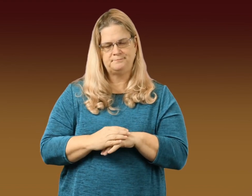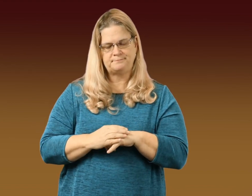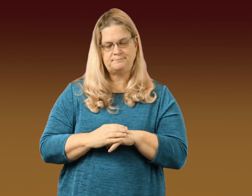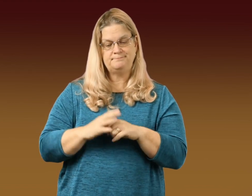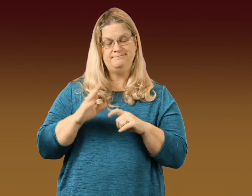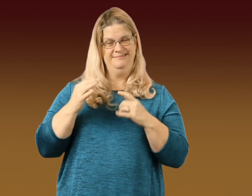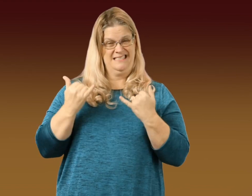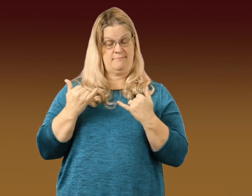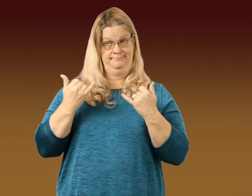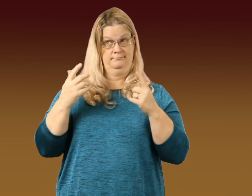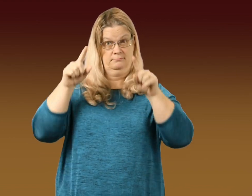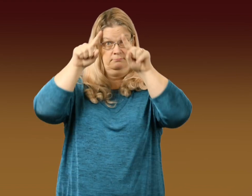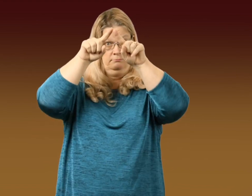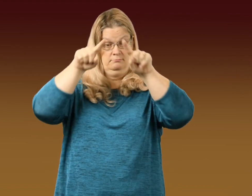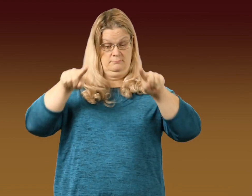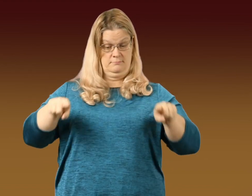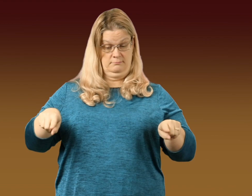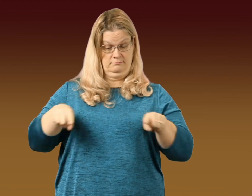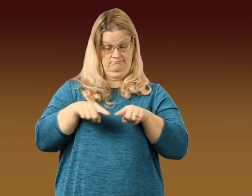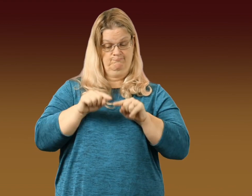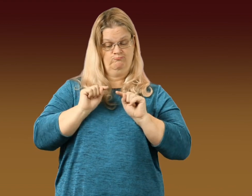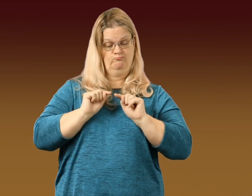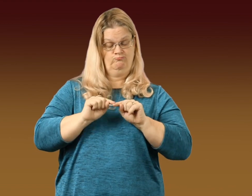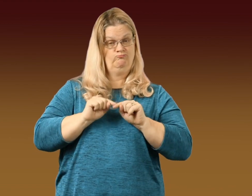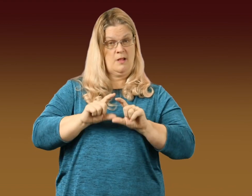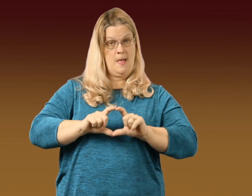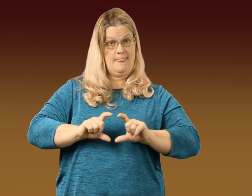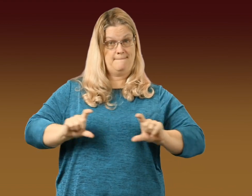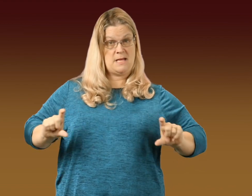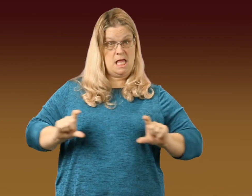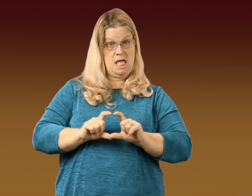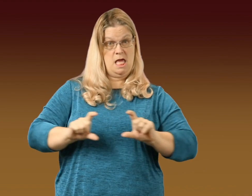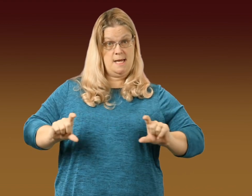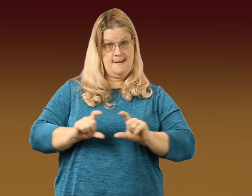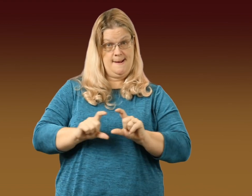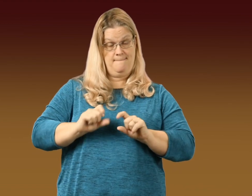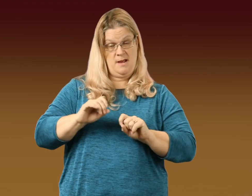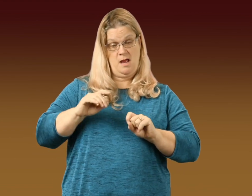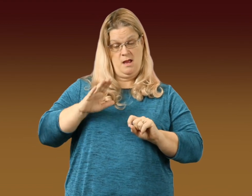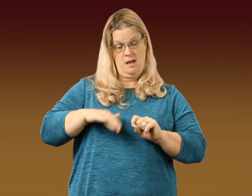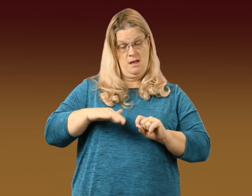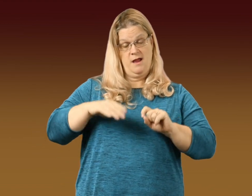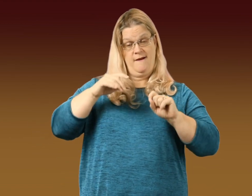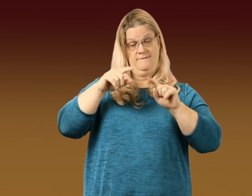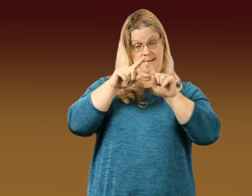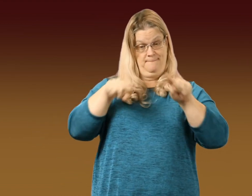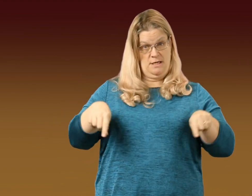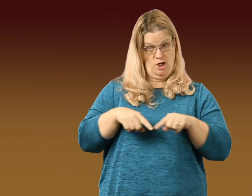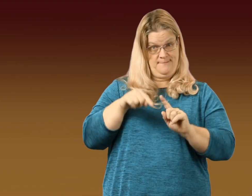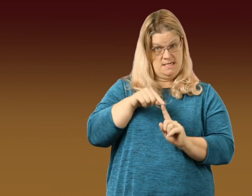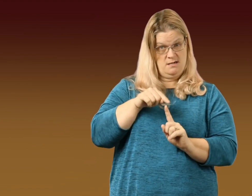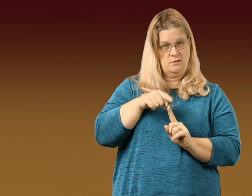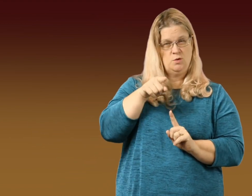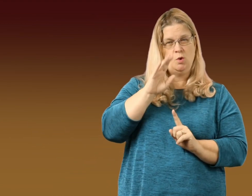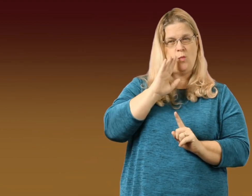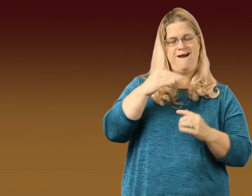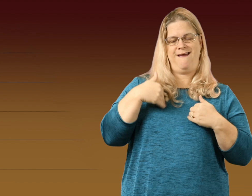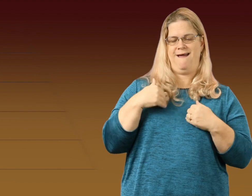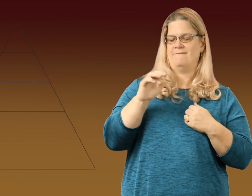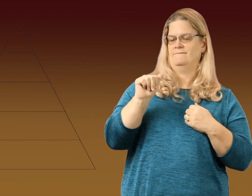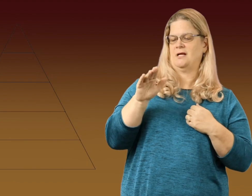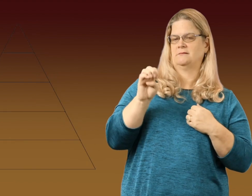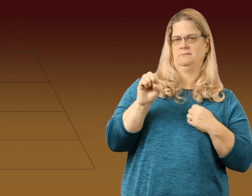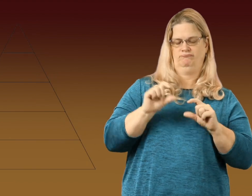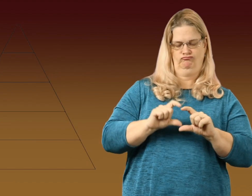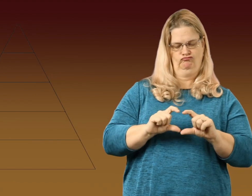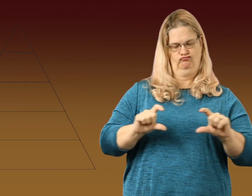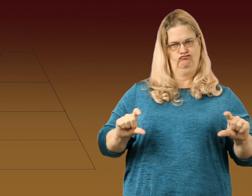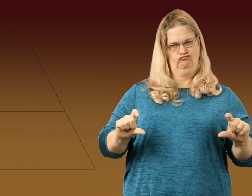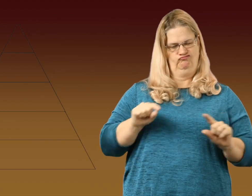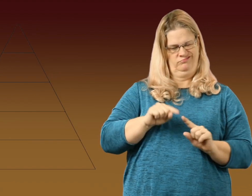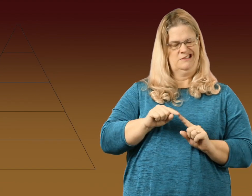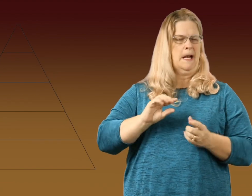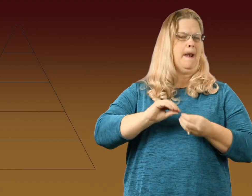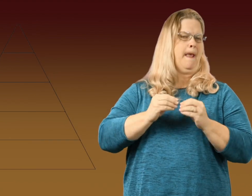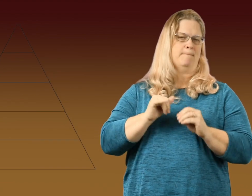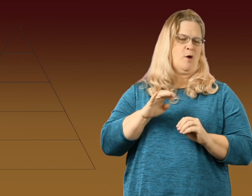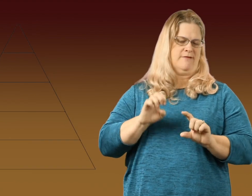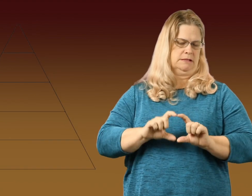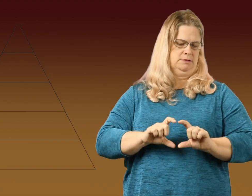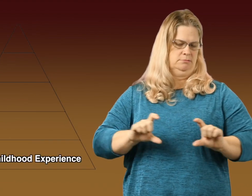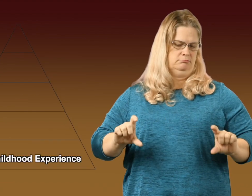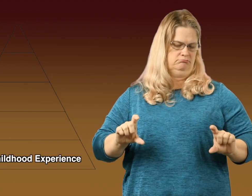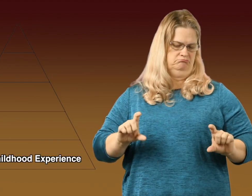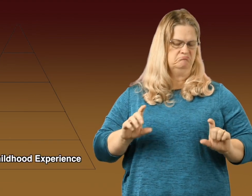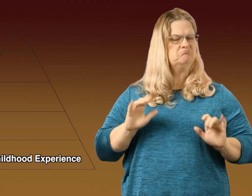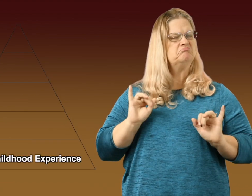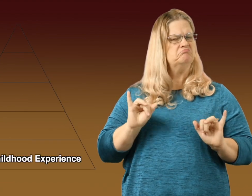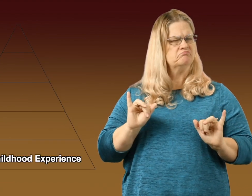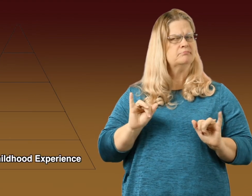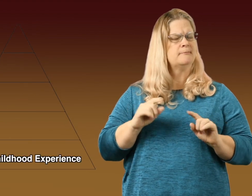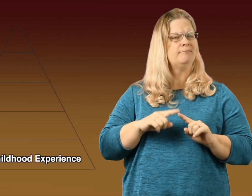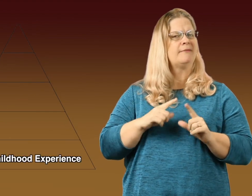In looking at the pyramid, at the bottom, you would have the ACE, or the number of ACEs,